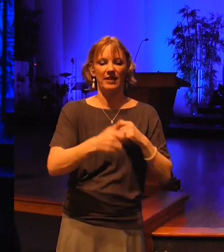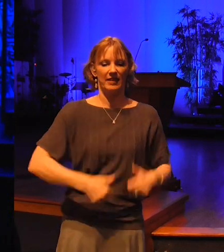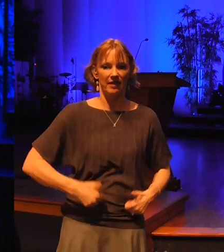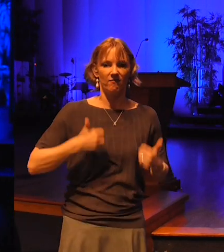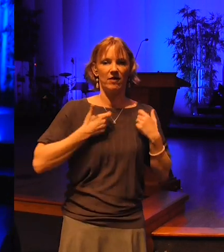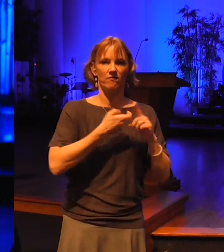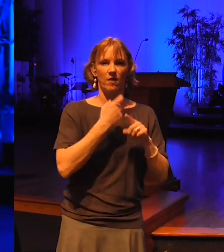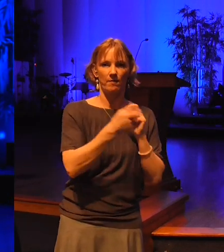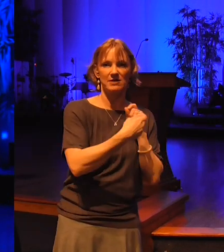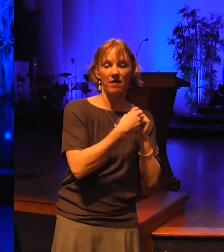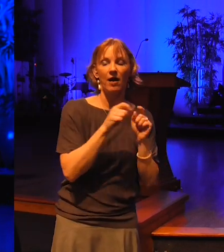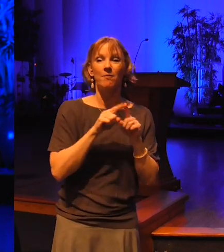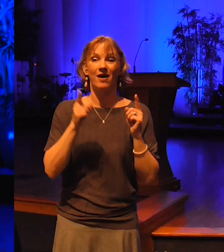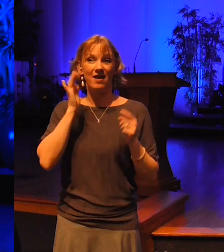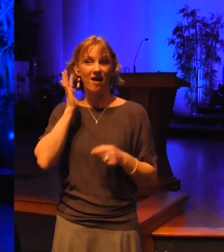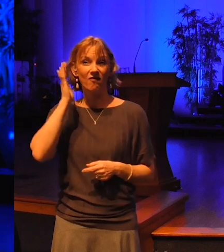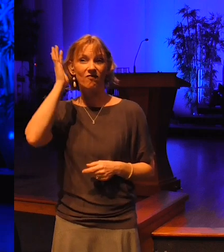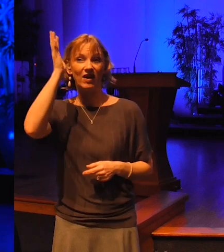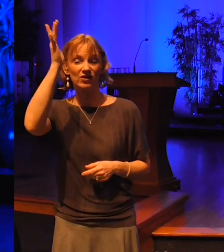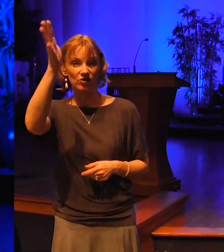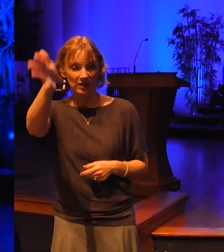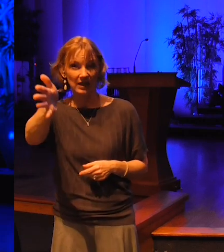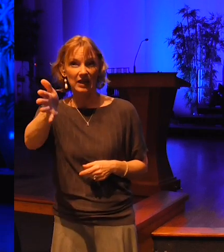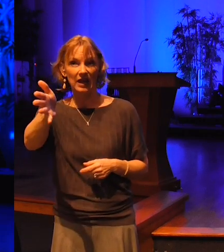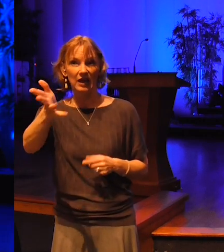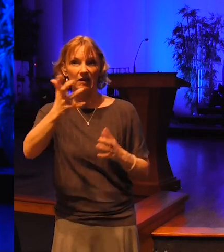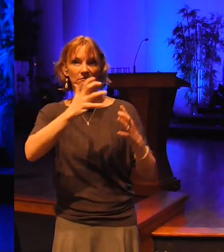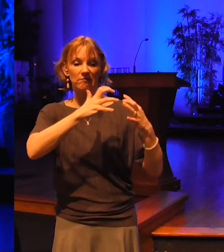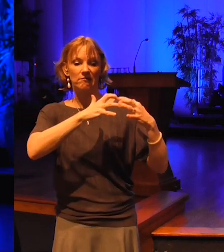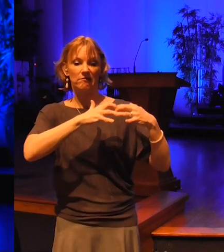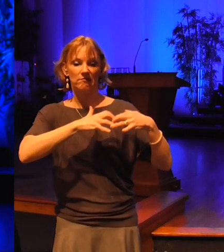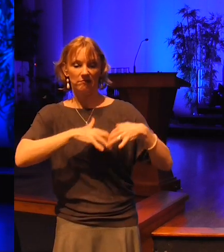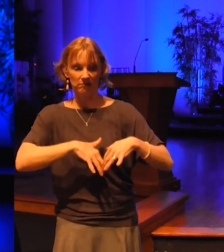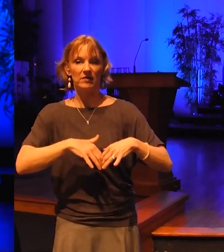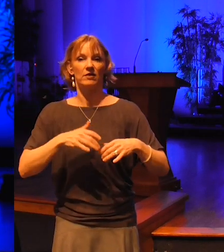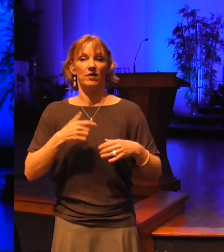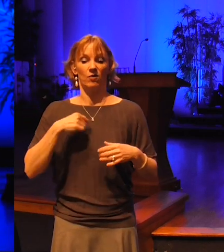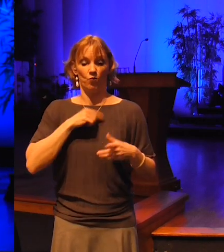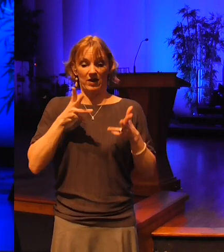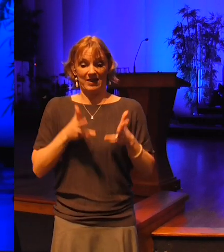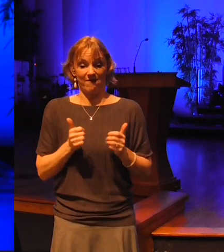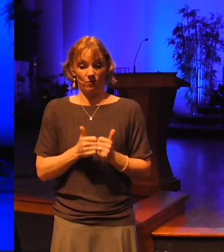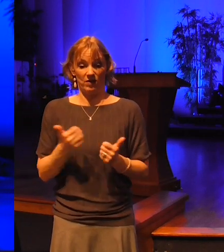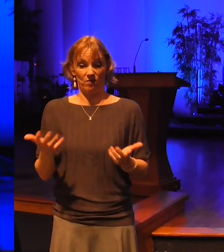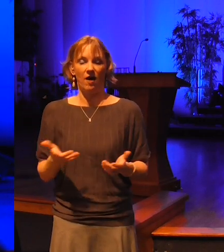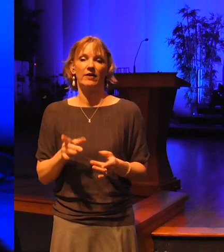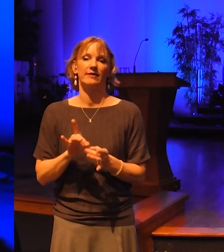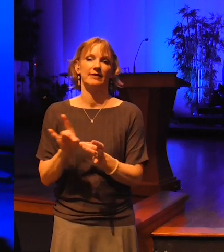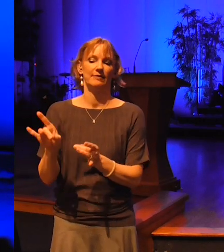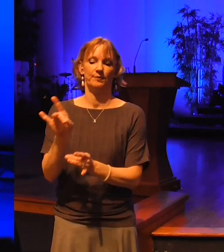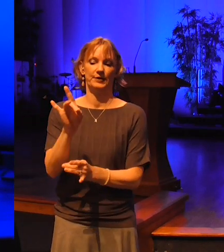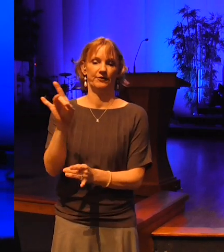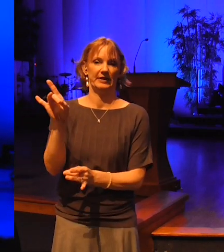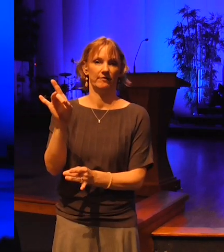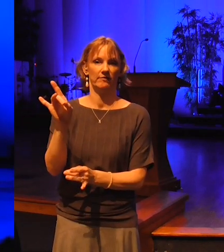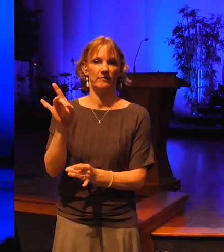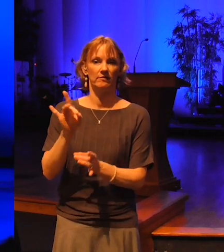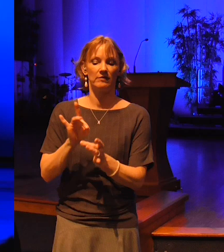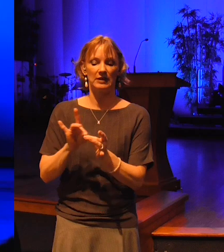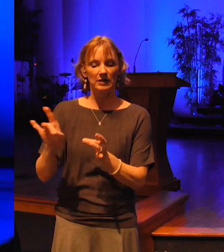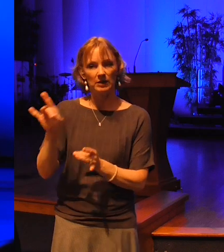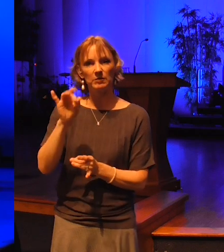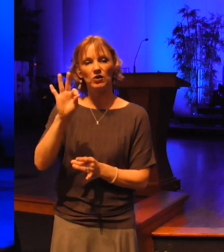eventually it breaks away and all that we're left with is that spirit that spirit of generosity that